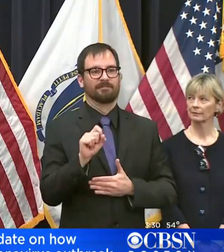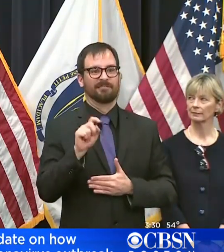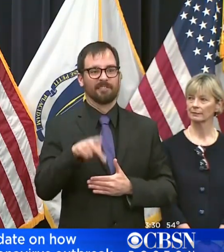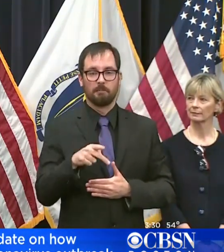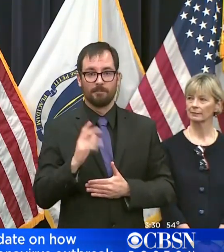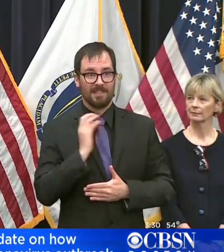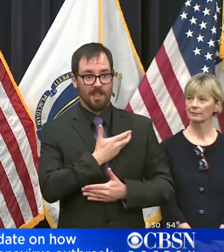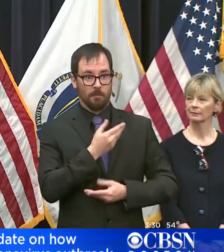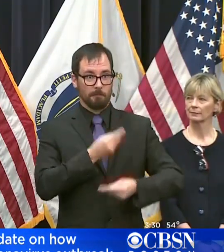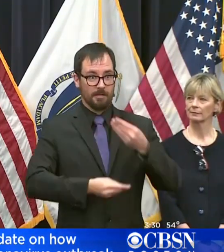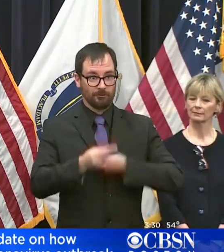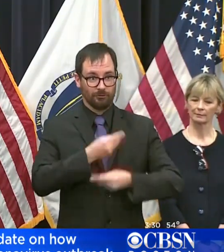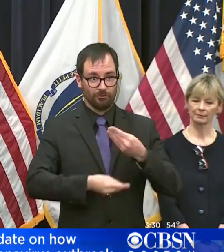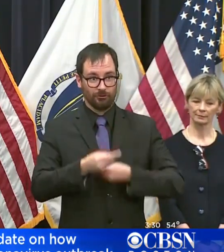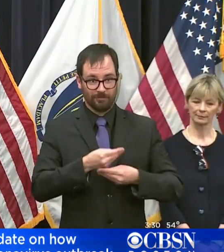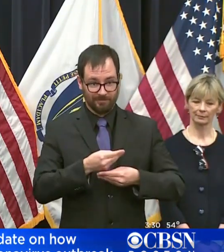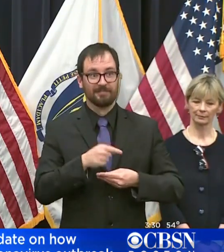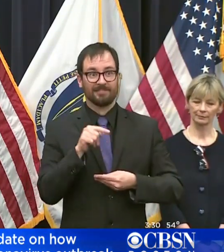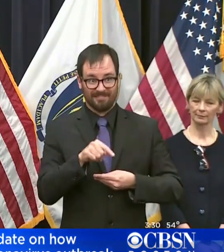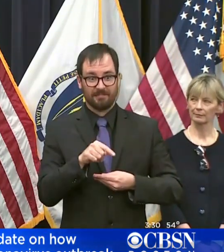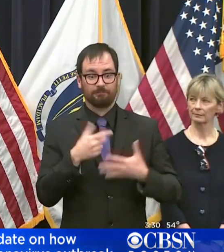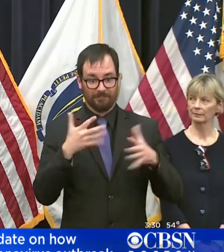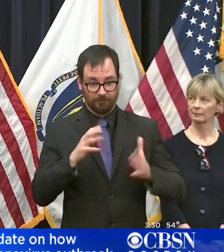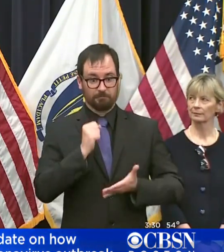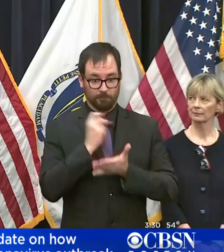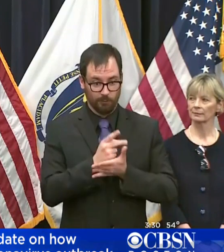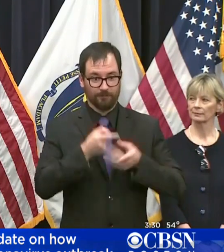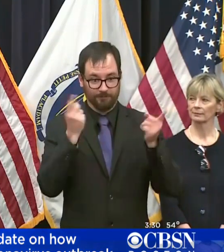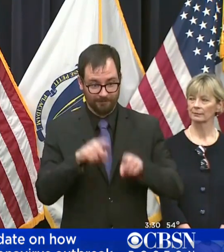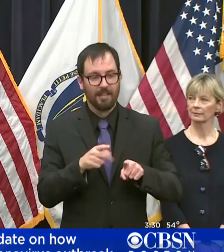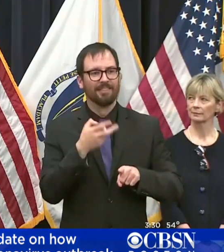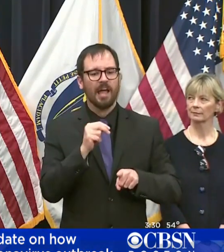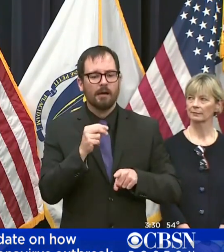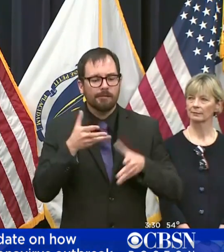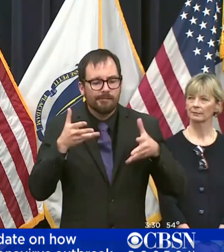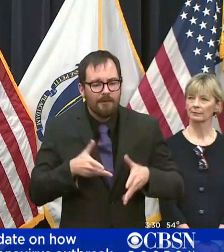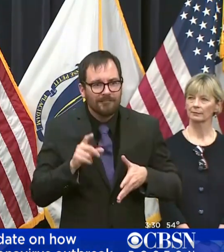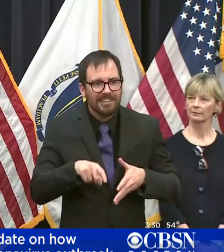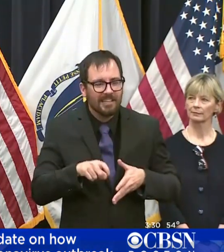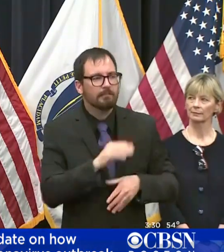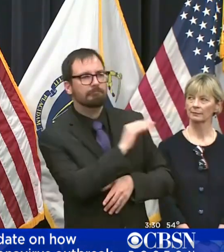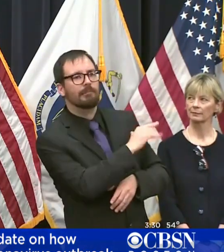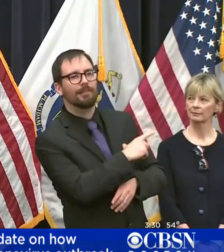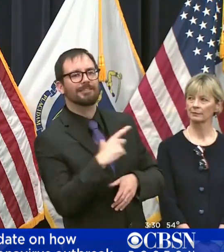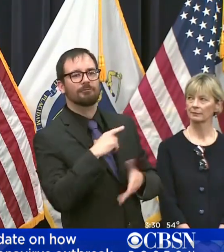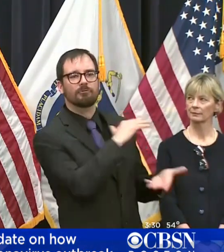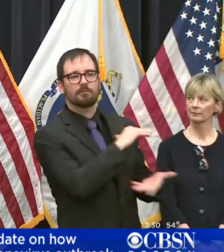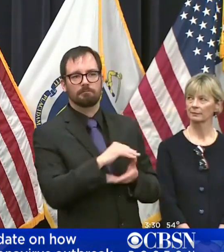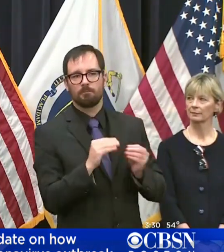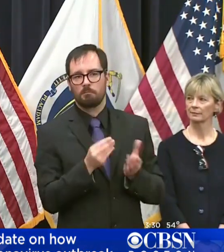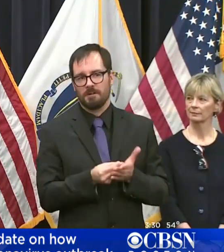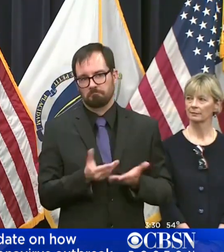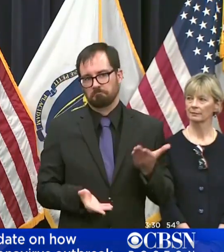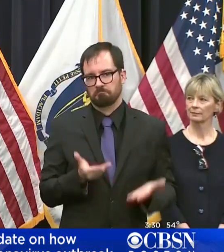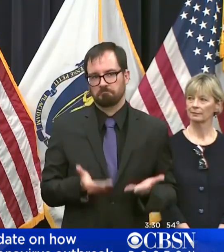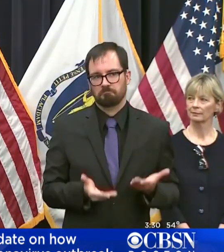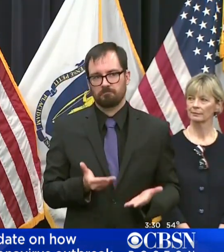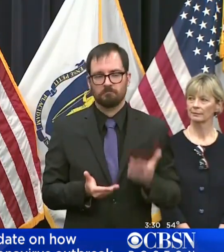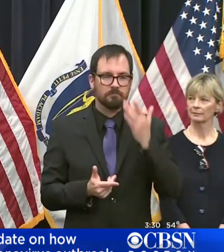THE HOUSE IS THE NEXT STEP WITH RESPECT OF THE STATE BUDGET GENERALLY. I THINK YOU HEARD THE SENATE